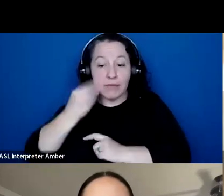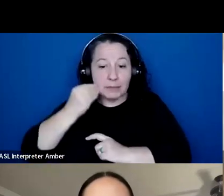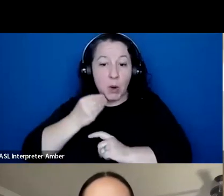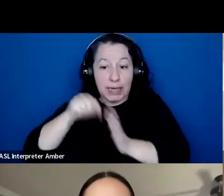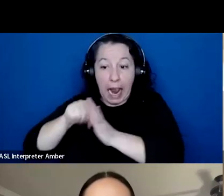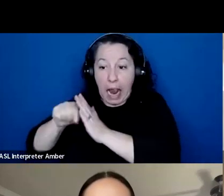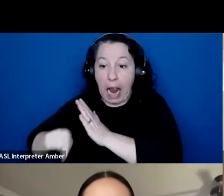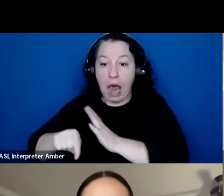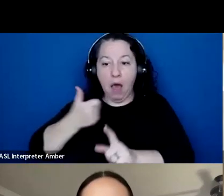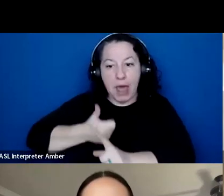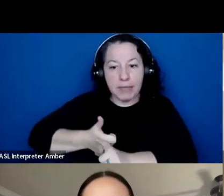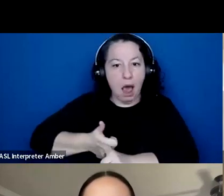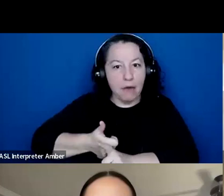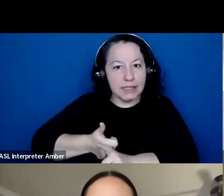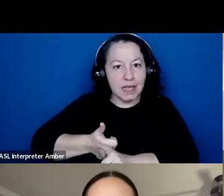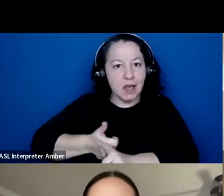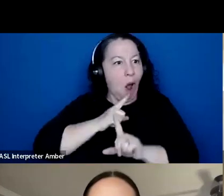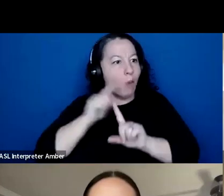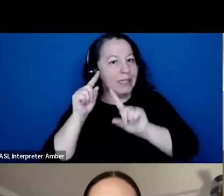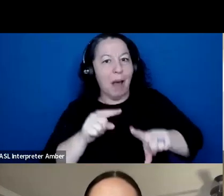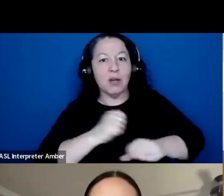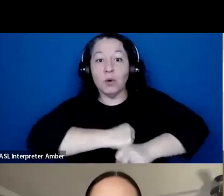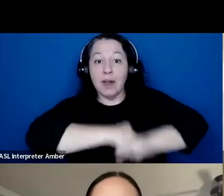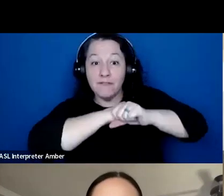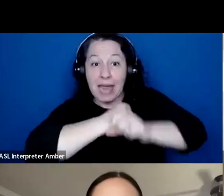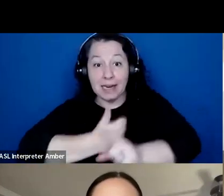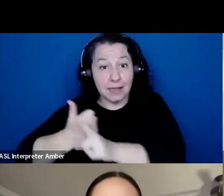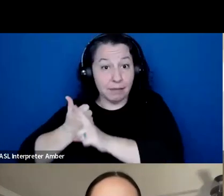are responding to that or defending themselves, their lands,